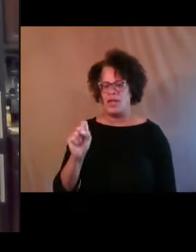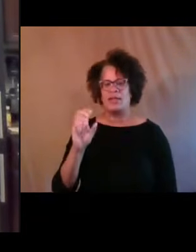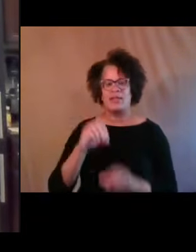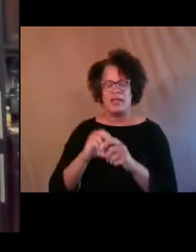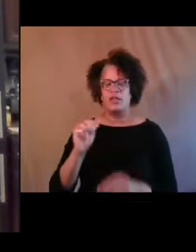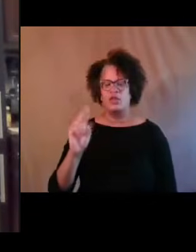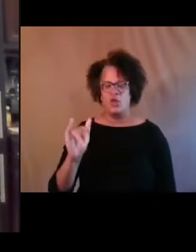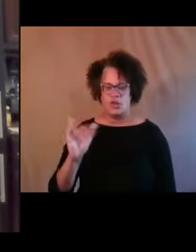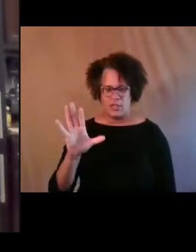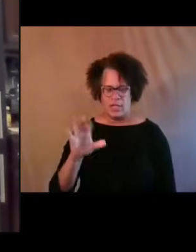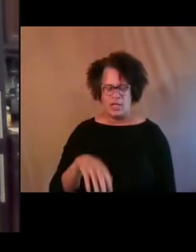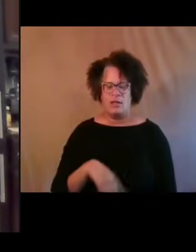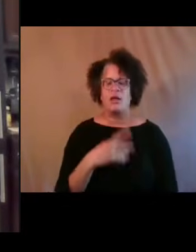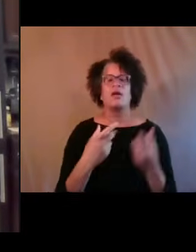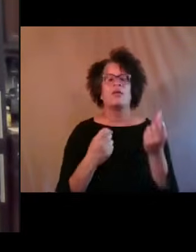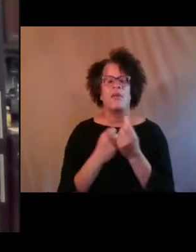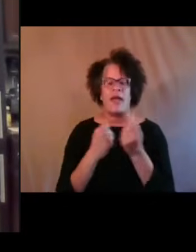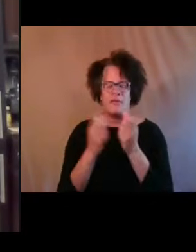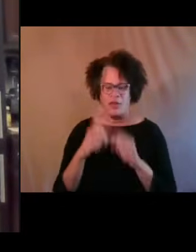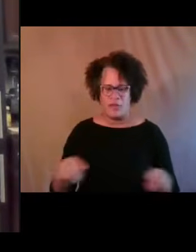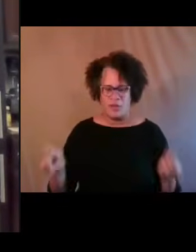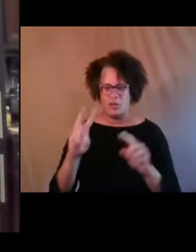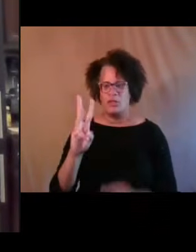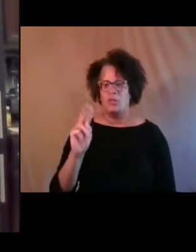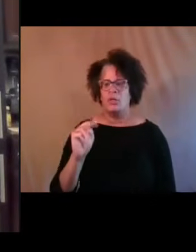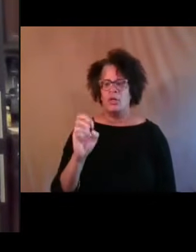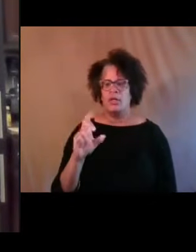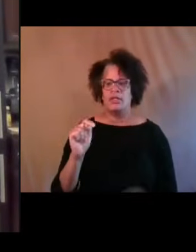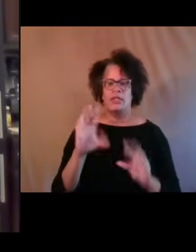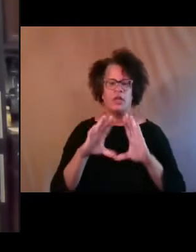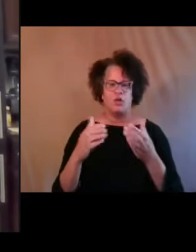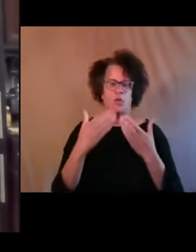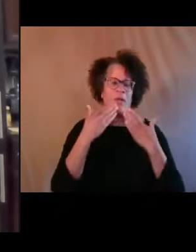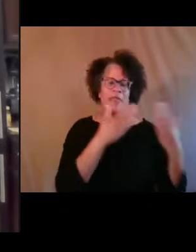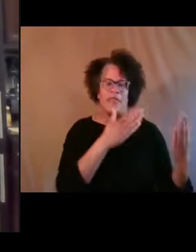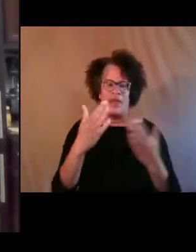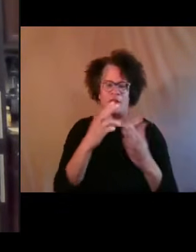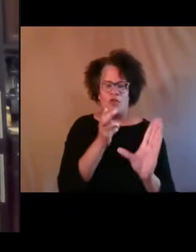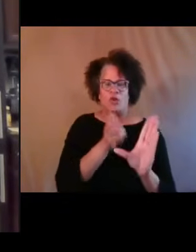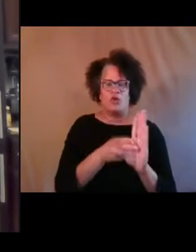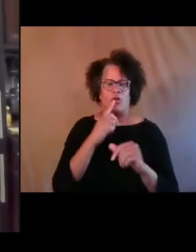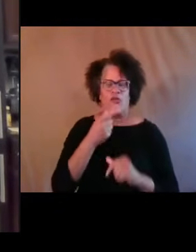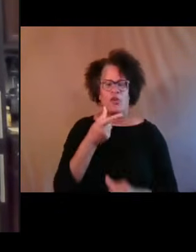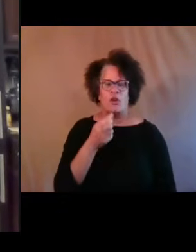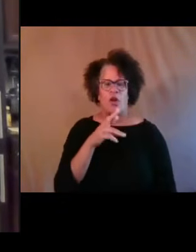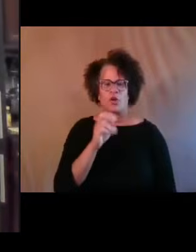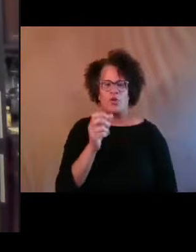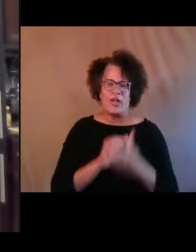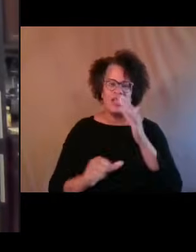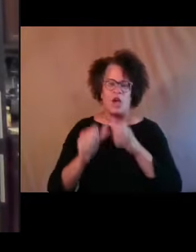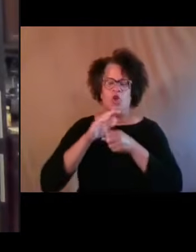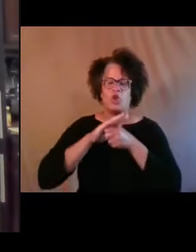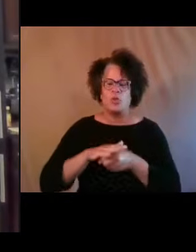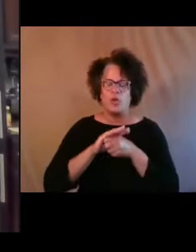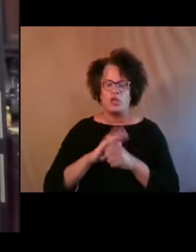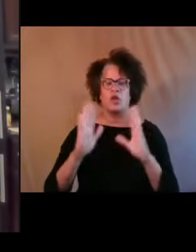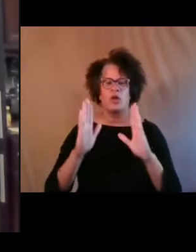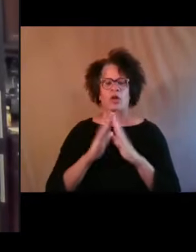On behalf of everyone at The WNET Group, thank you for joining us for Grace Under Pressure town halls on mental health.